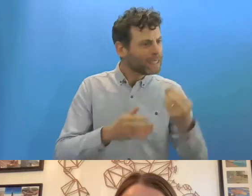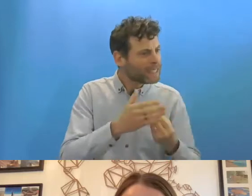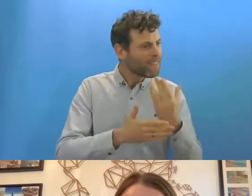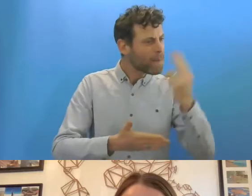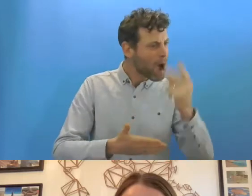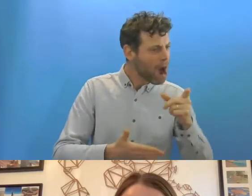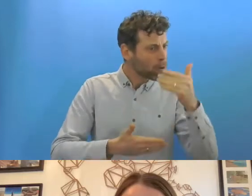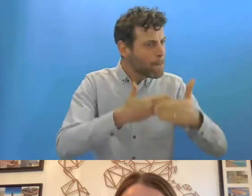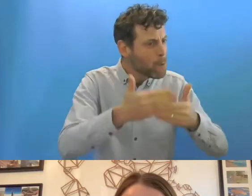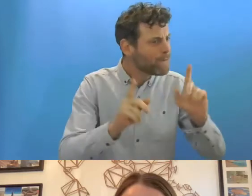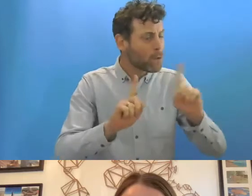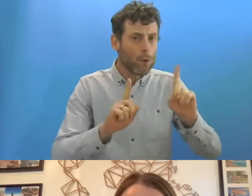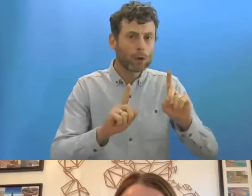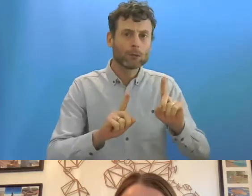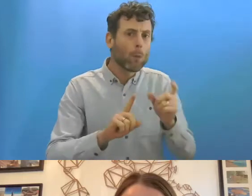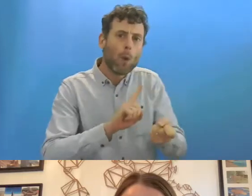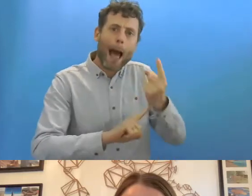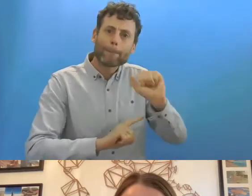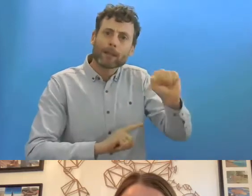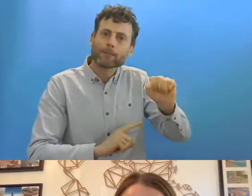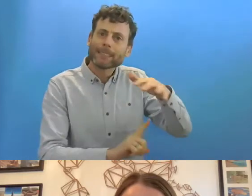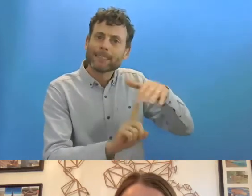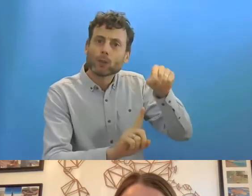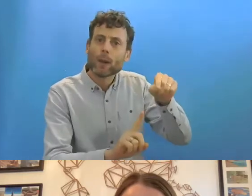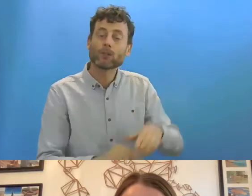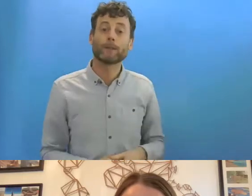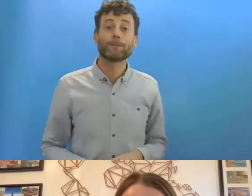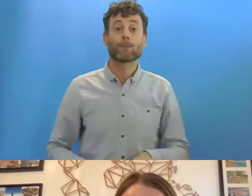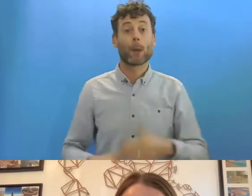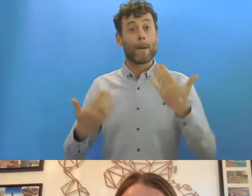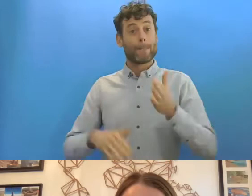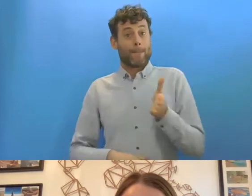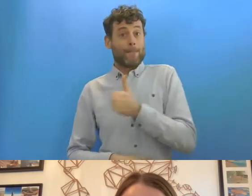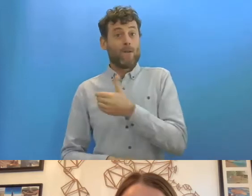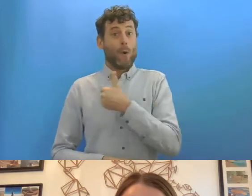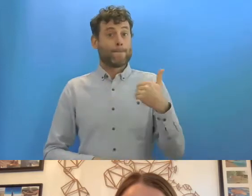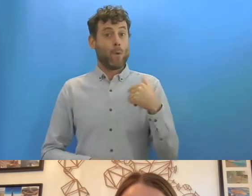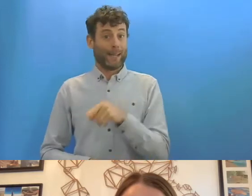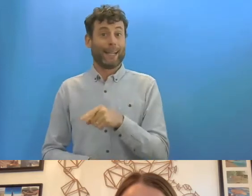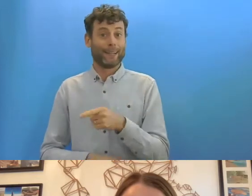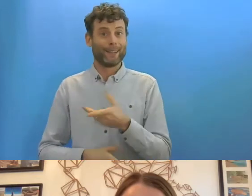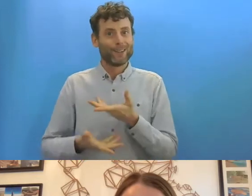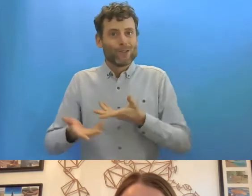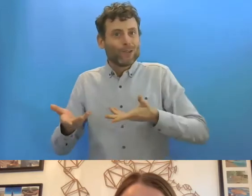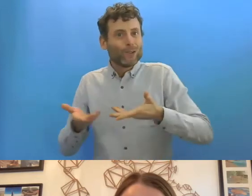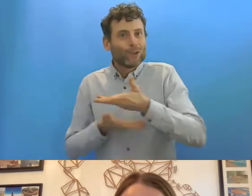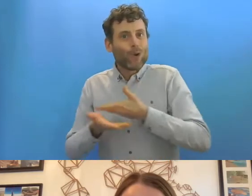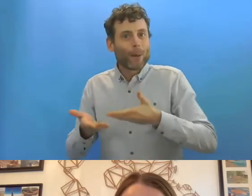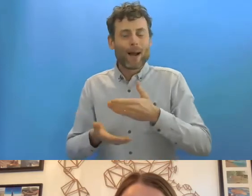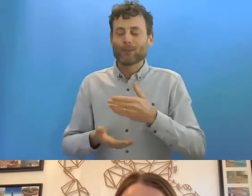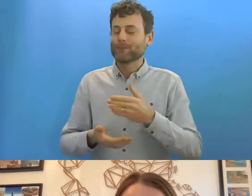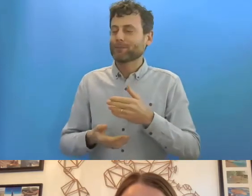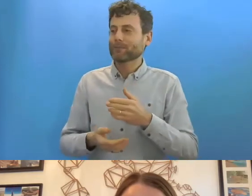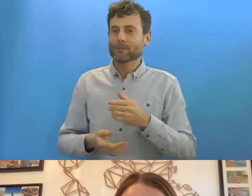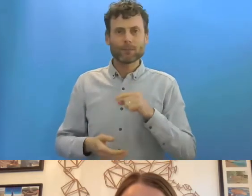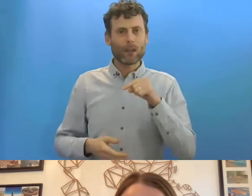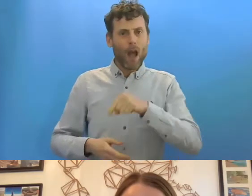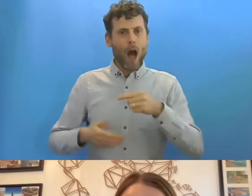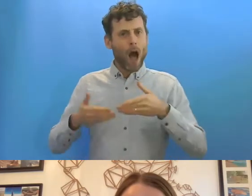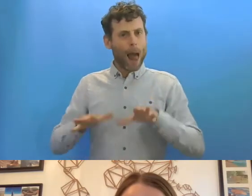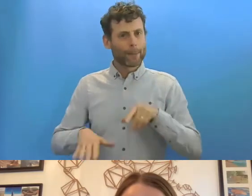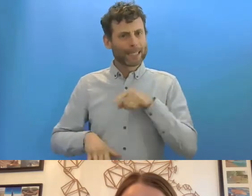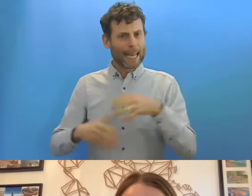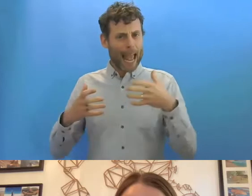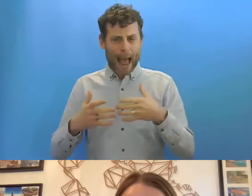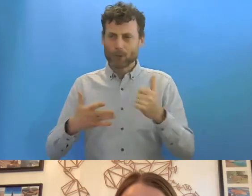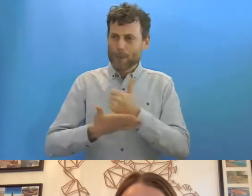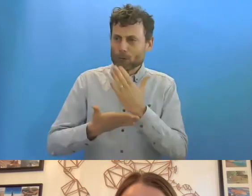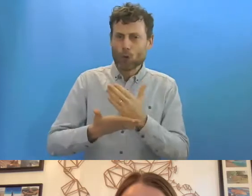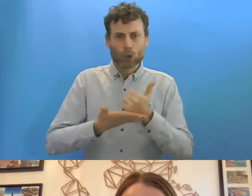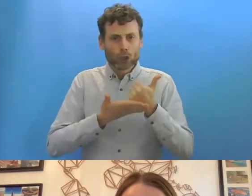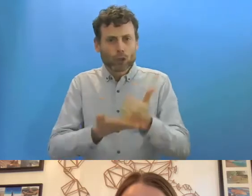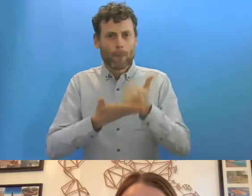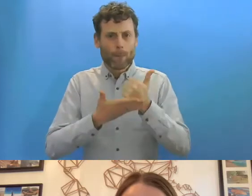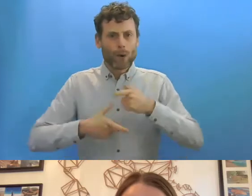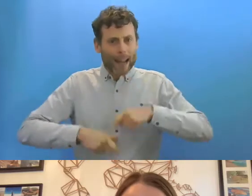and just started having conversations really, seeing where they were, seeing where their work was, how it had developed, and the last session this morning touched on some of the